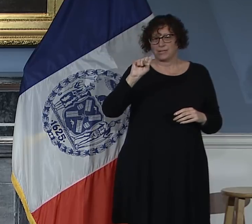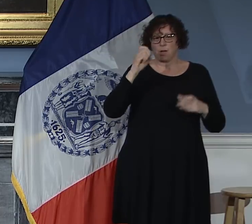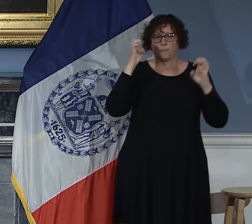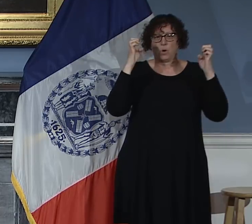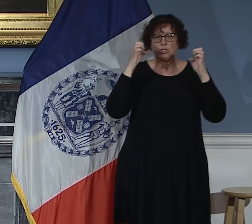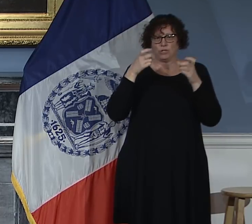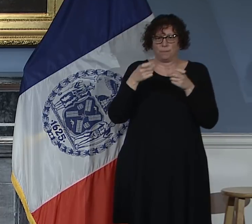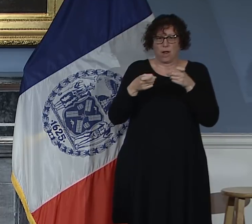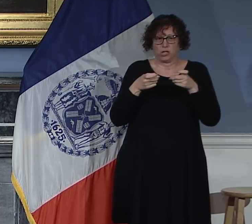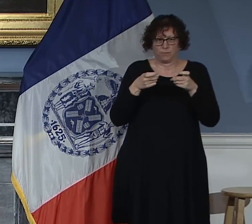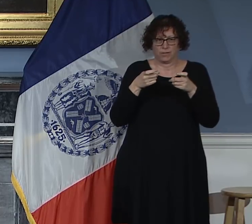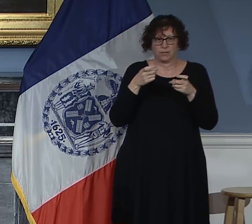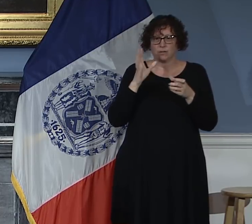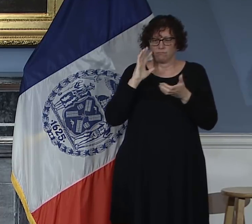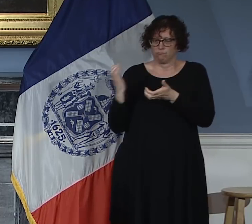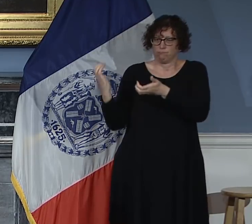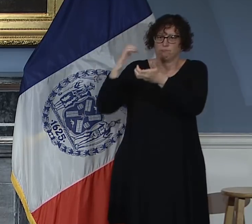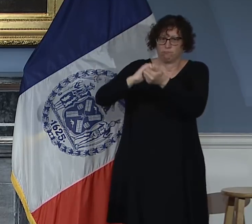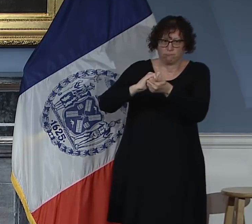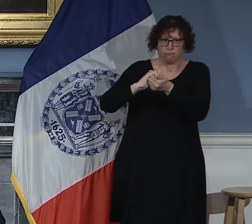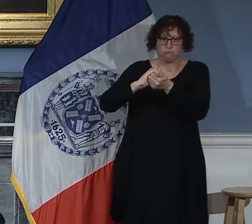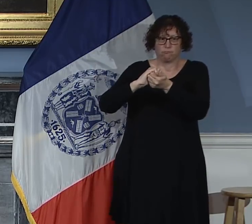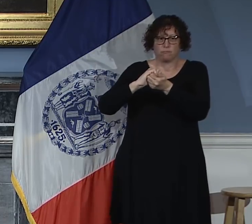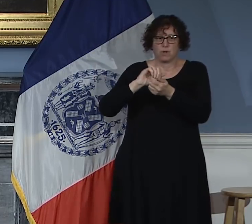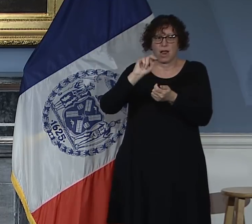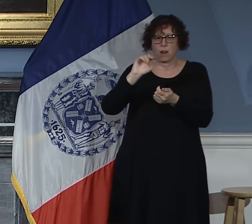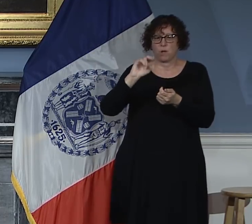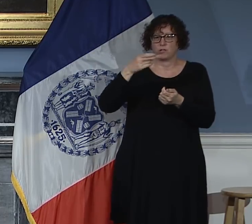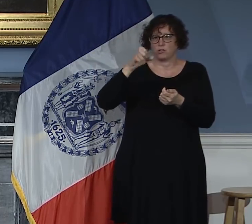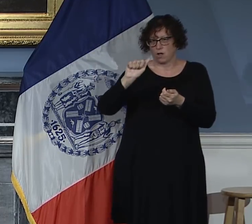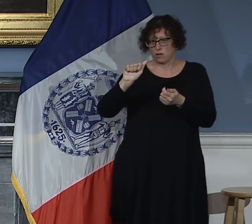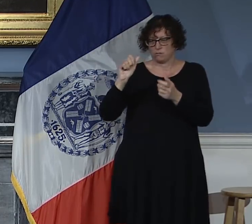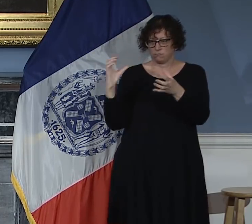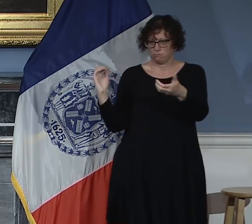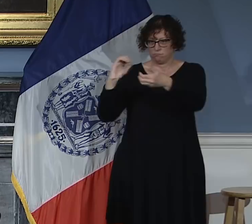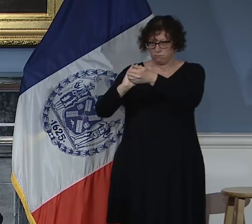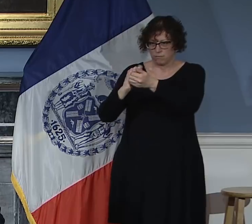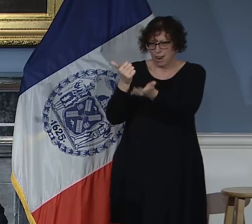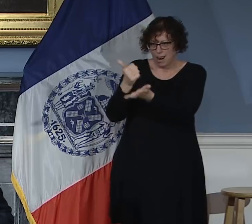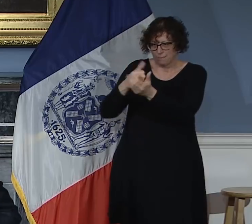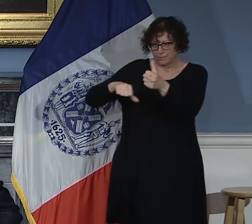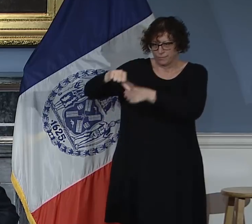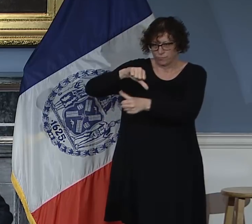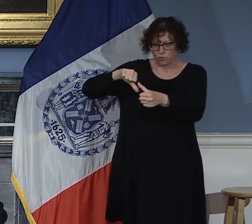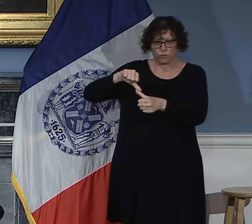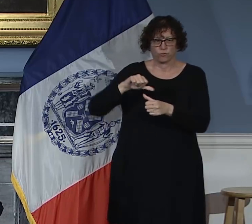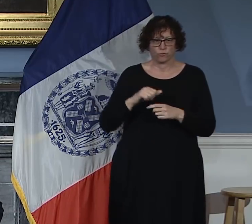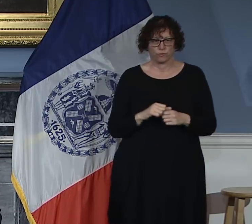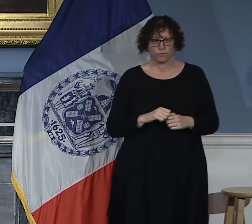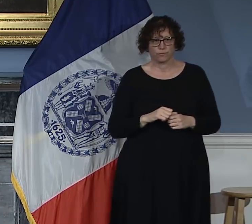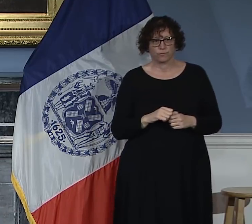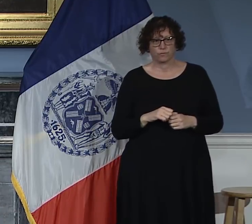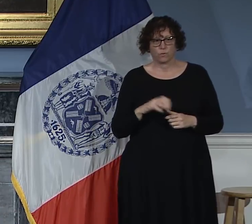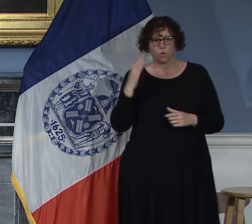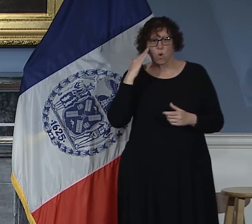THEM TO KEEP TRACK OF ANY RESIDENTSHO W HAVE PARTICULAR MEDICALN EEDS, HOW EDNE MEDICINE OR WHO ARE INCAPACITATED AND